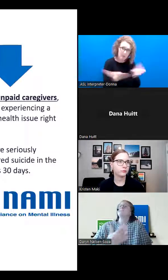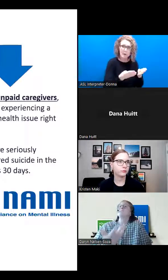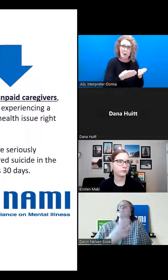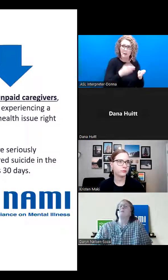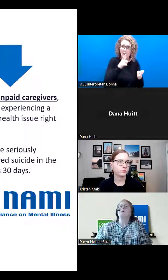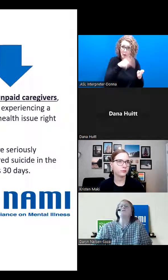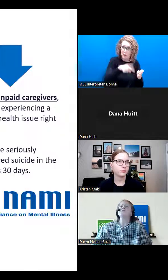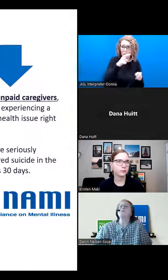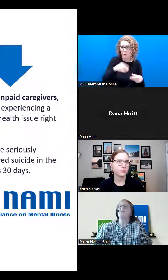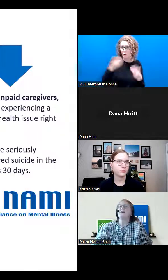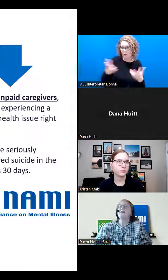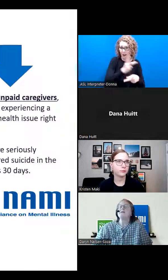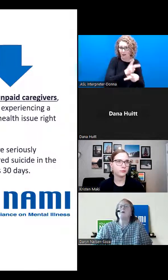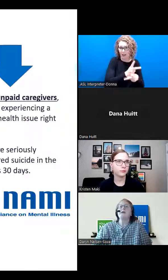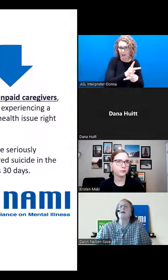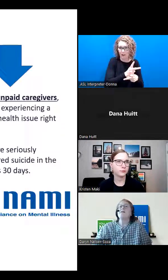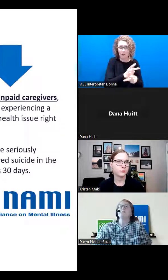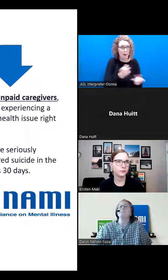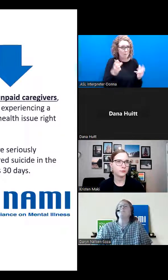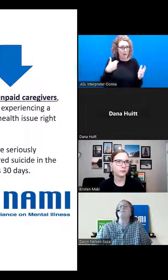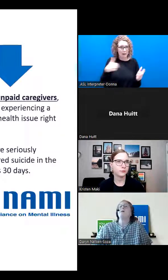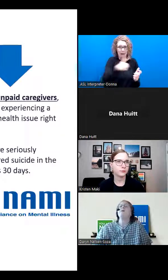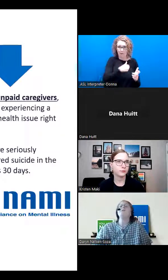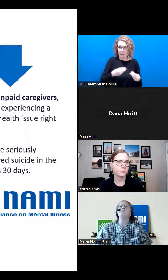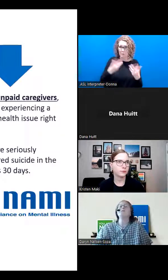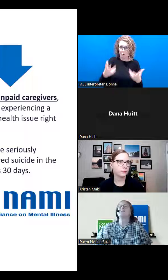it. As this slide shows, average senior retirement savings